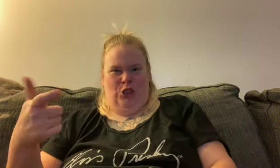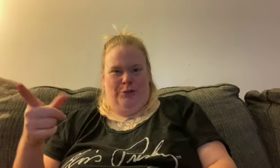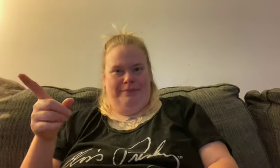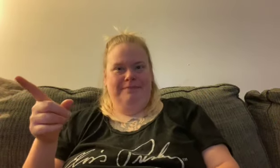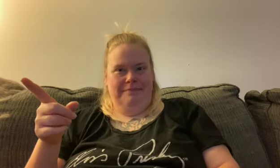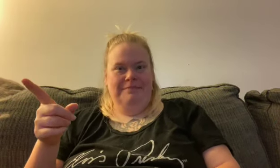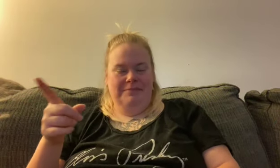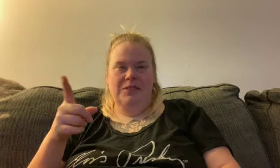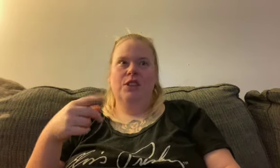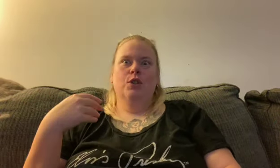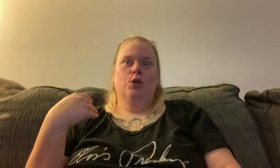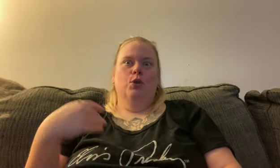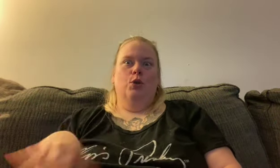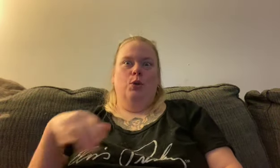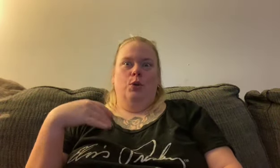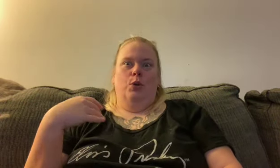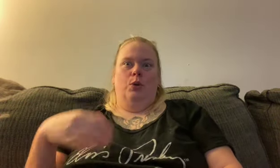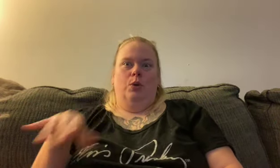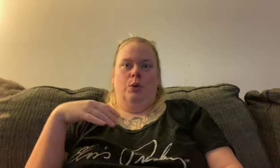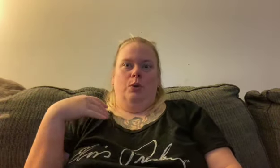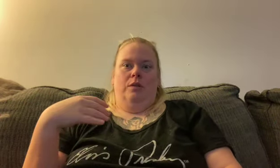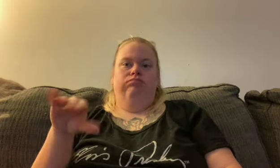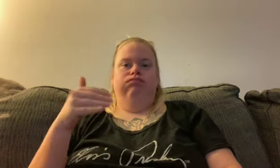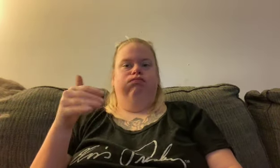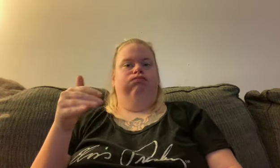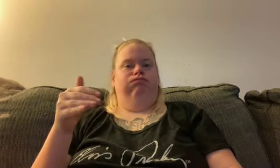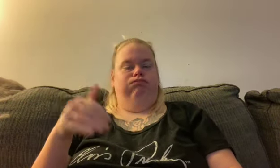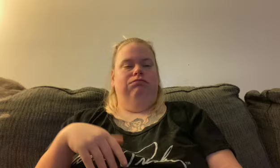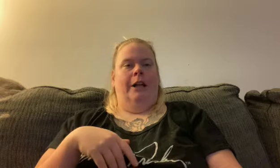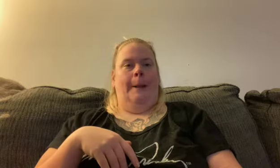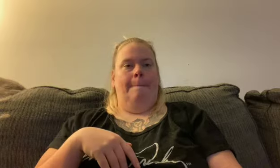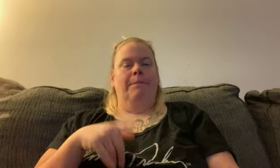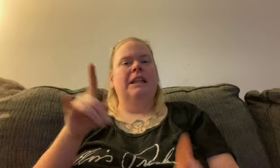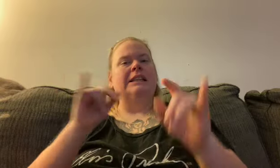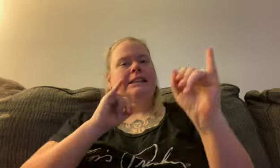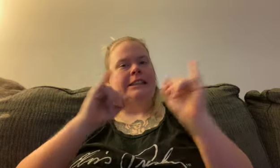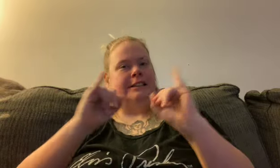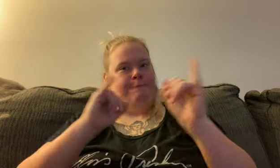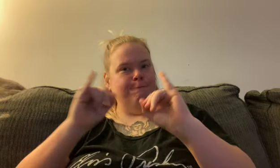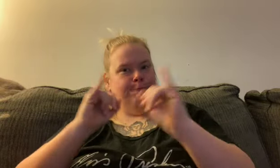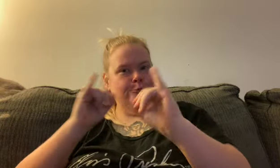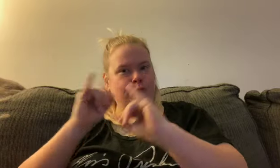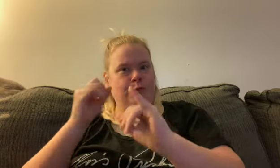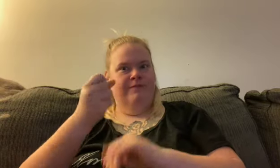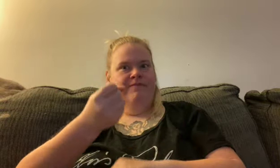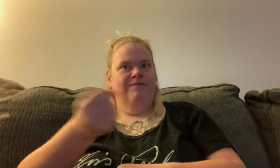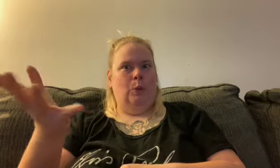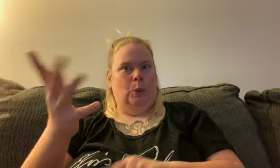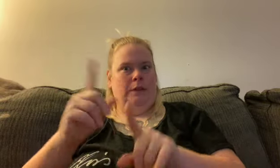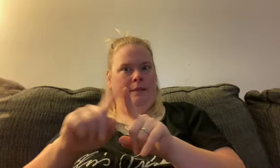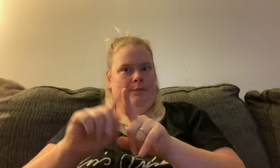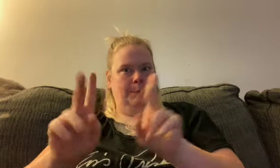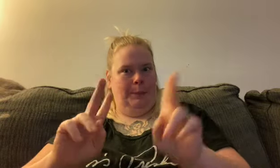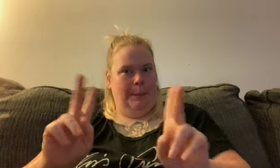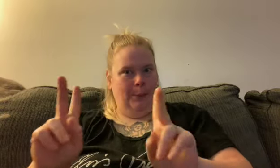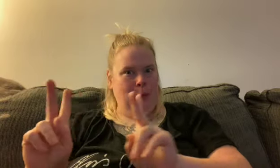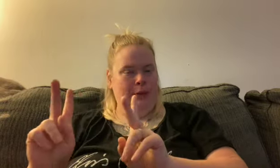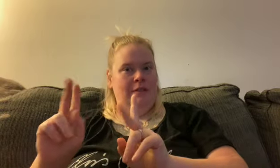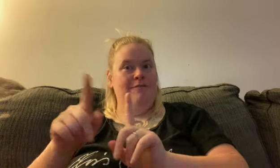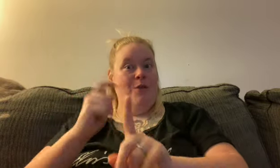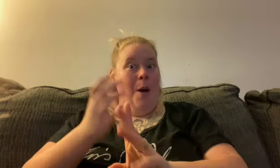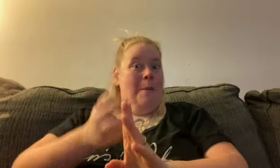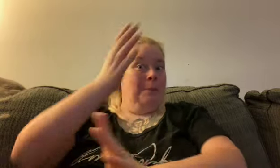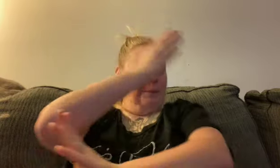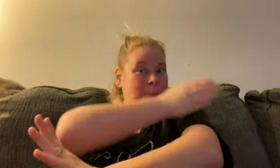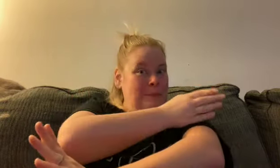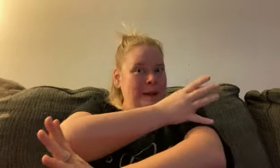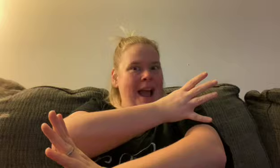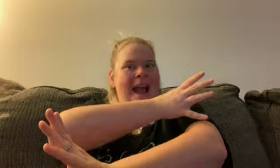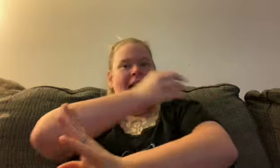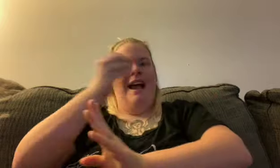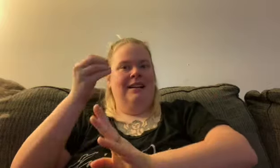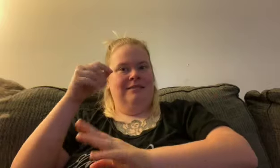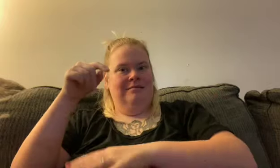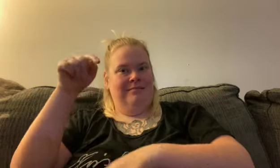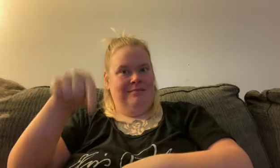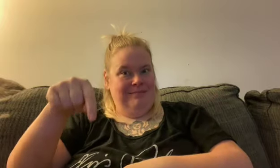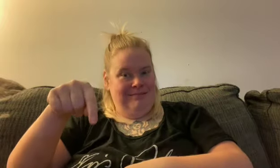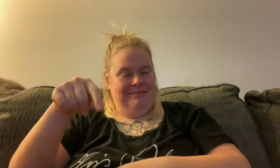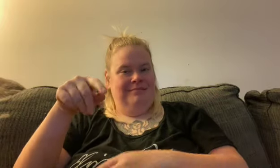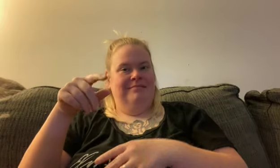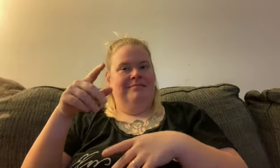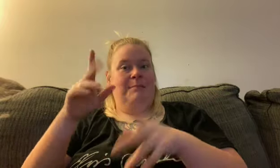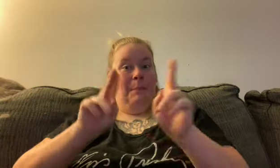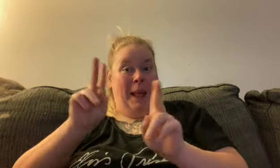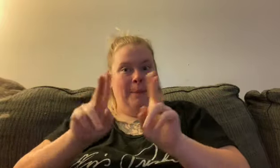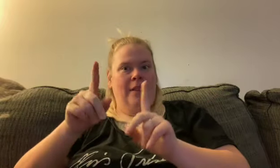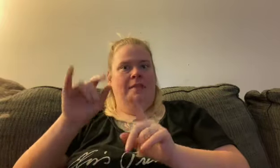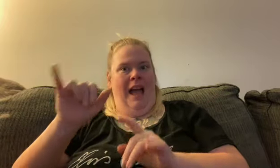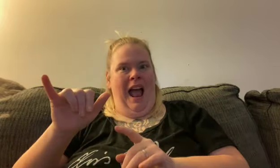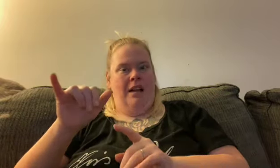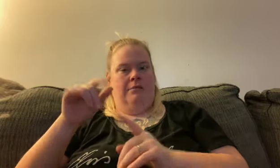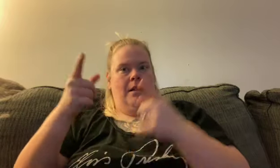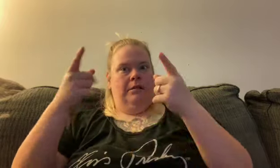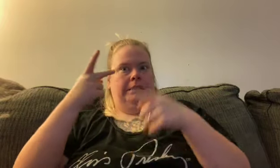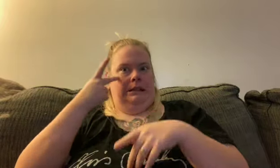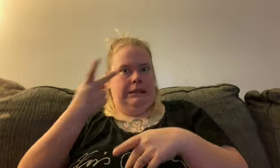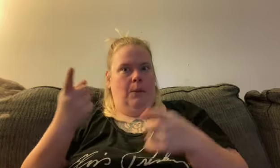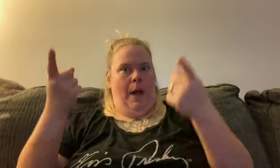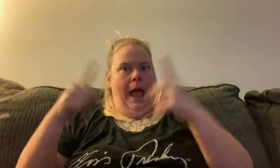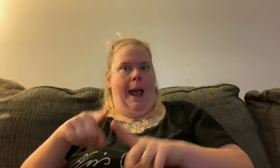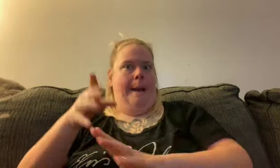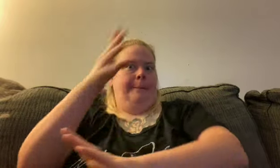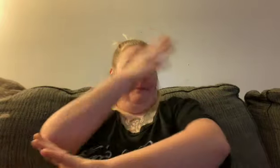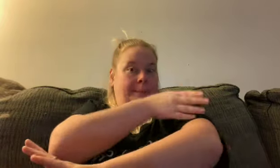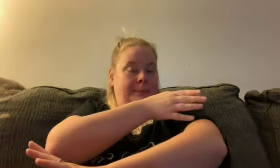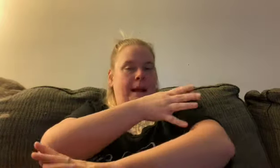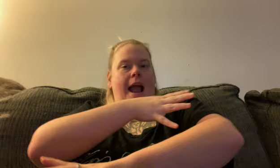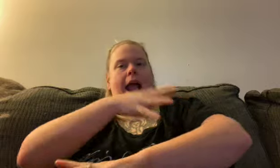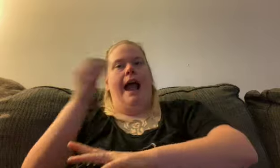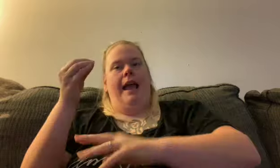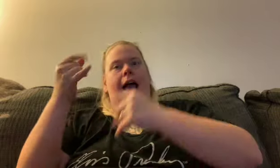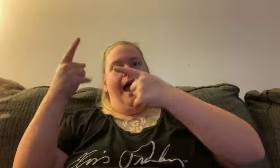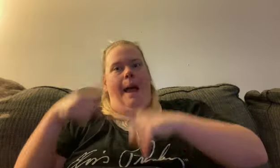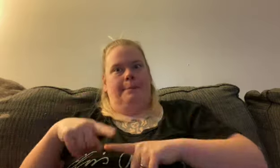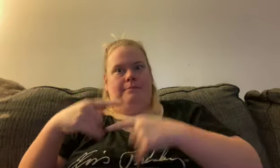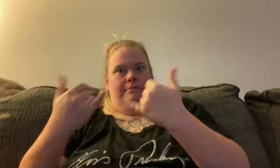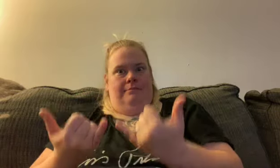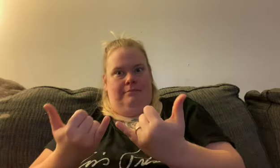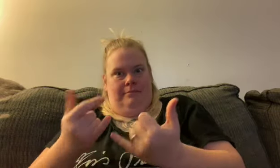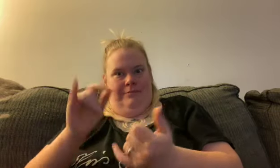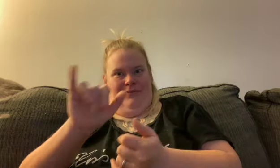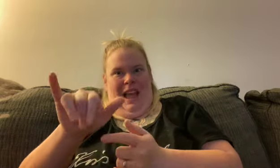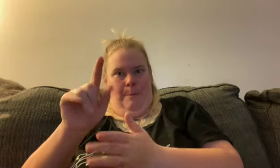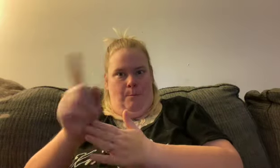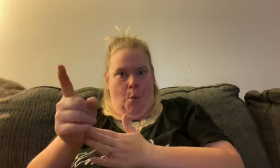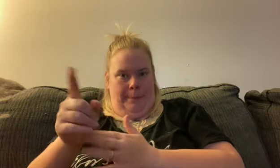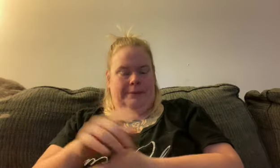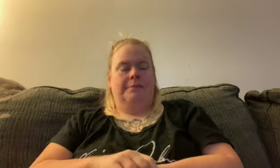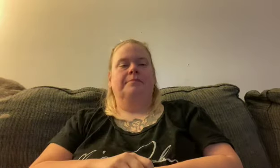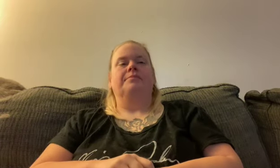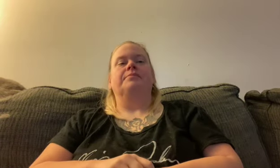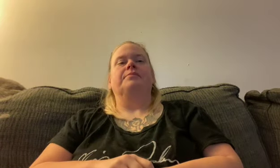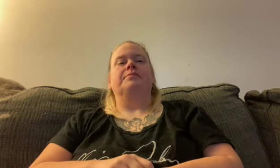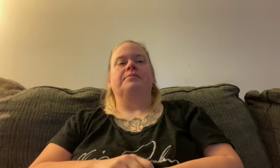You have to watch it! Wow whew! They did interview whole people who were involved in past and present times.